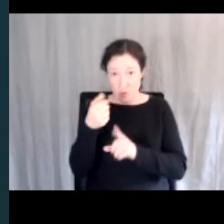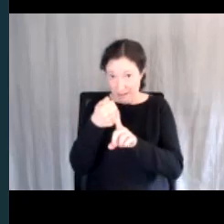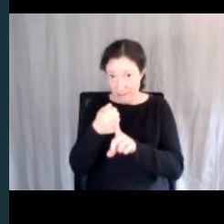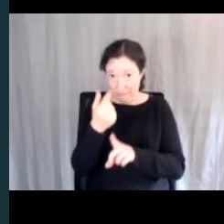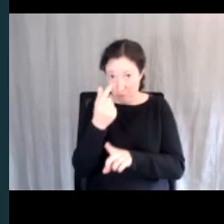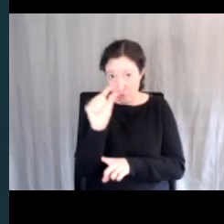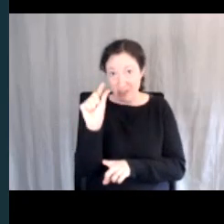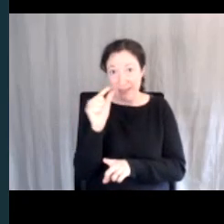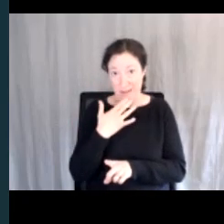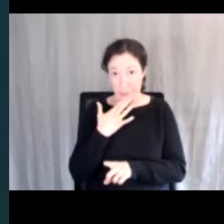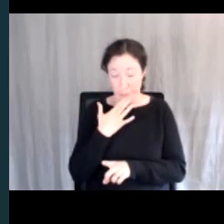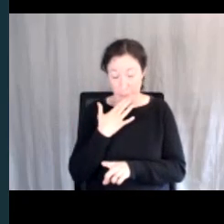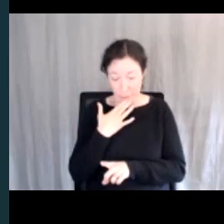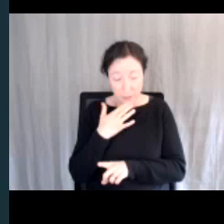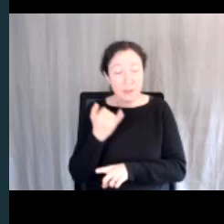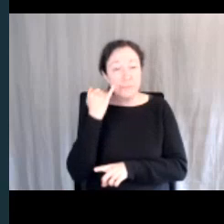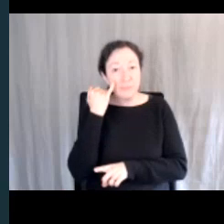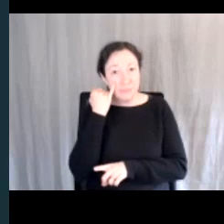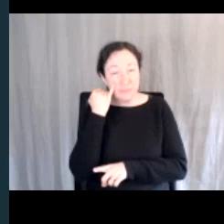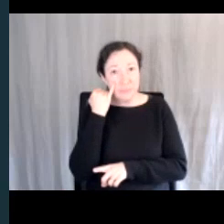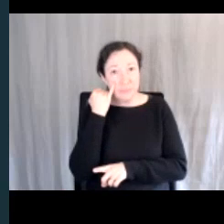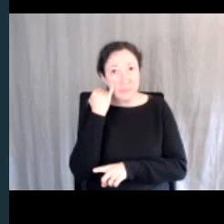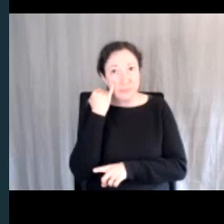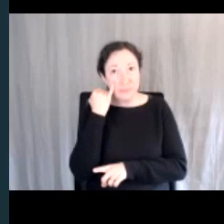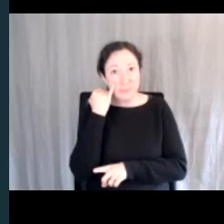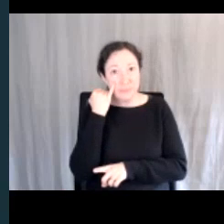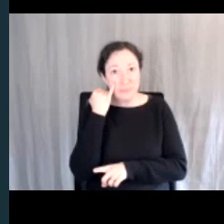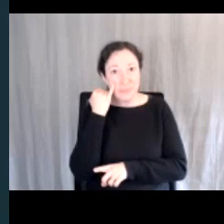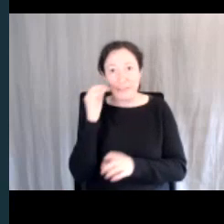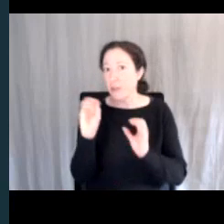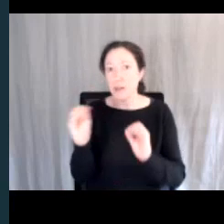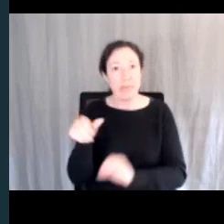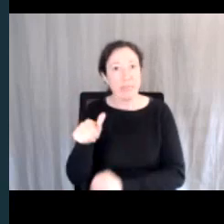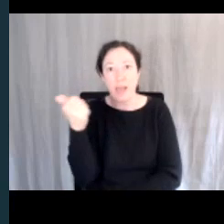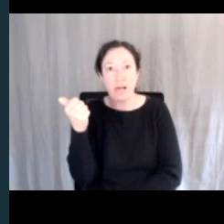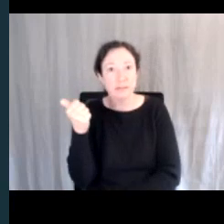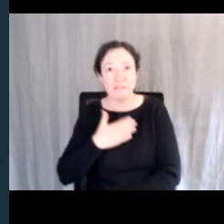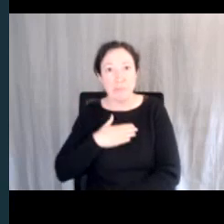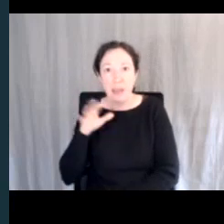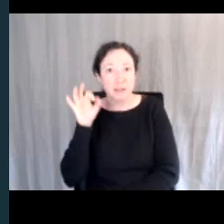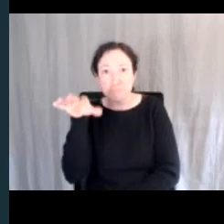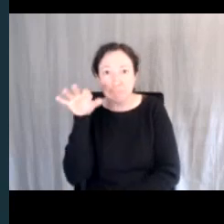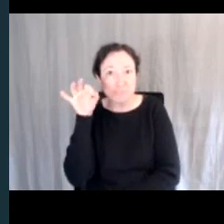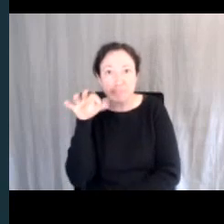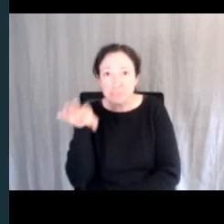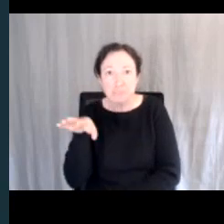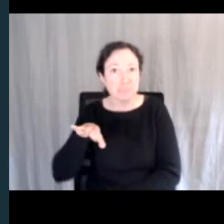If you, if you just did nothing else, didn't worry about taking out sweeteners or sugar